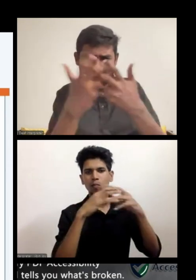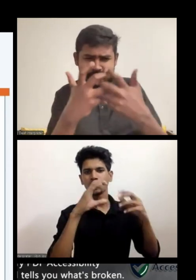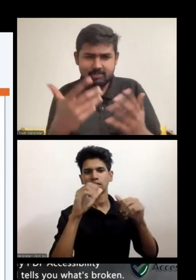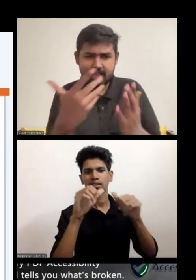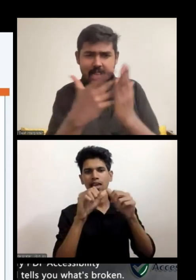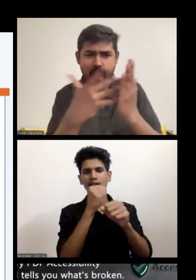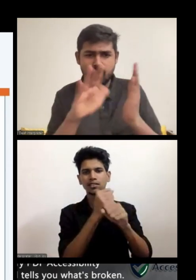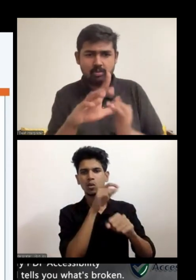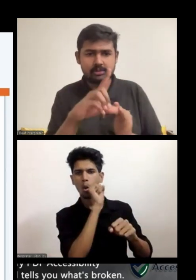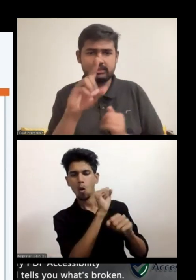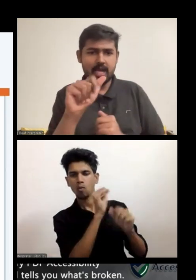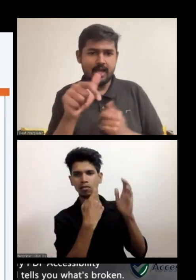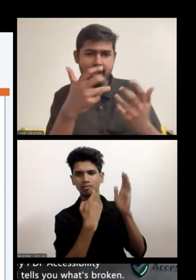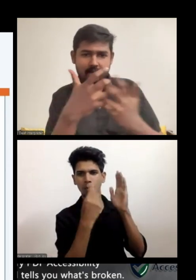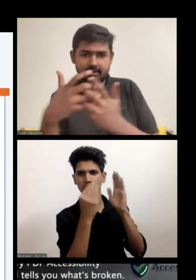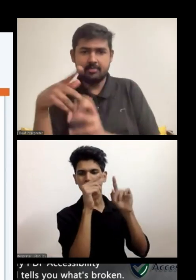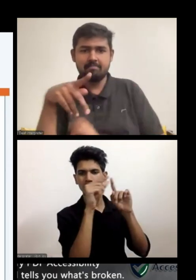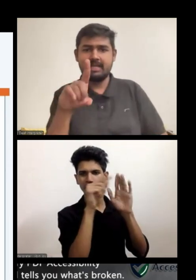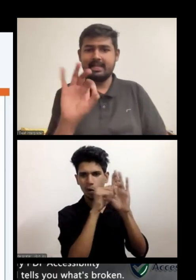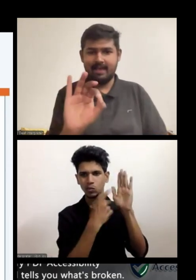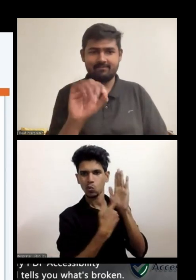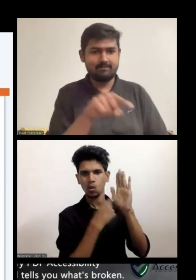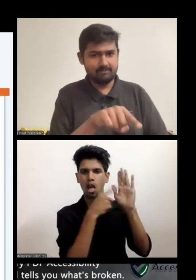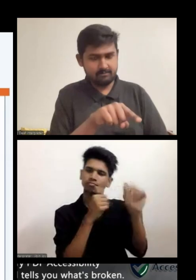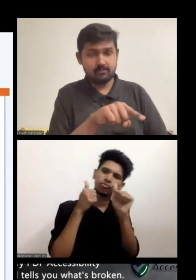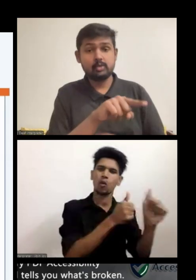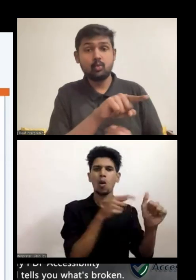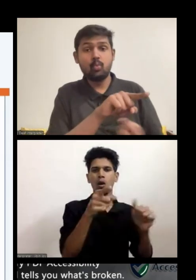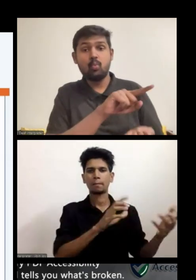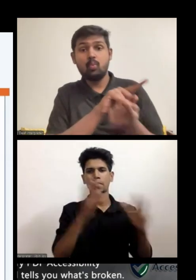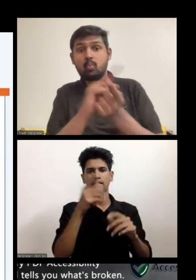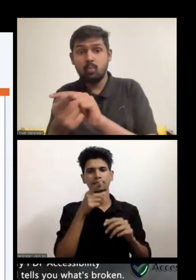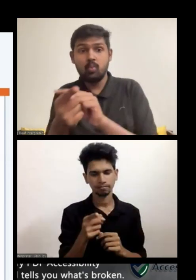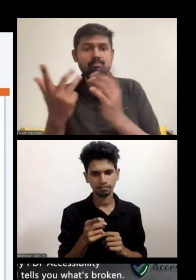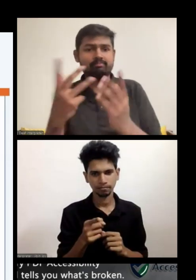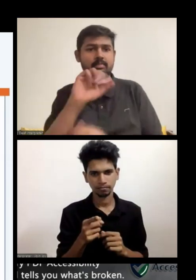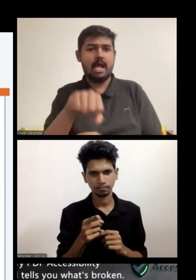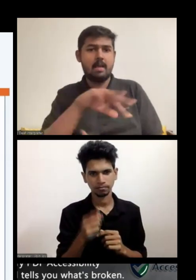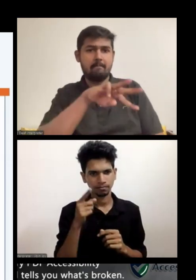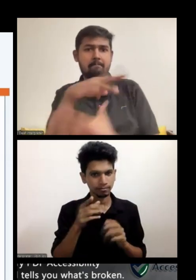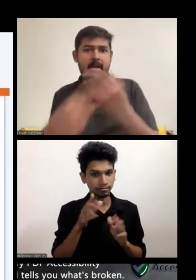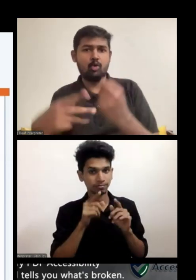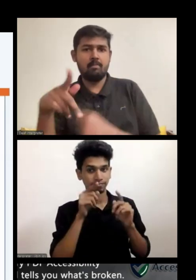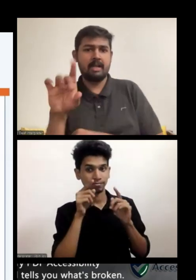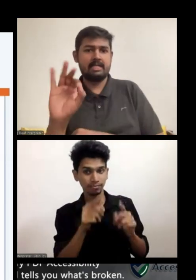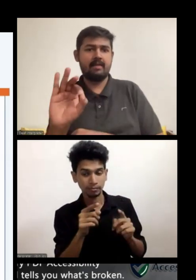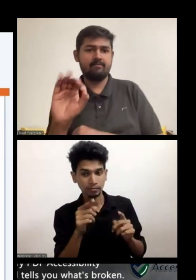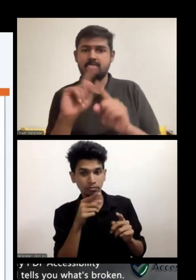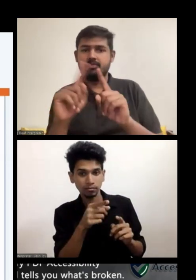So all these things I found in this particular tool that makes me understand that technology if